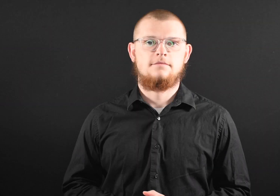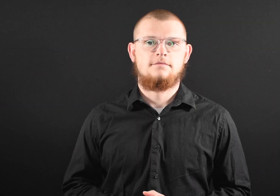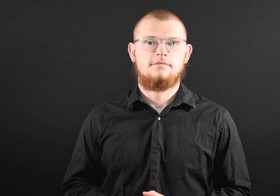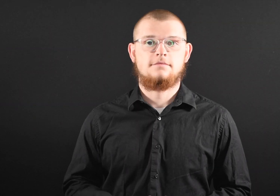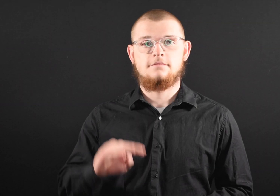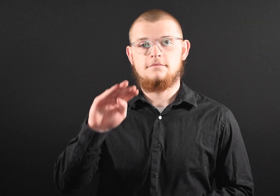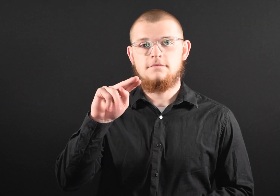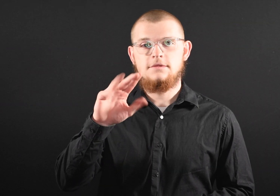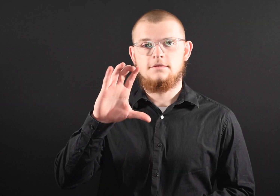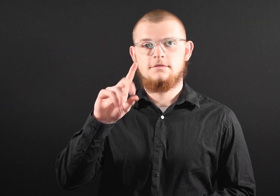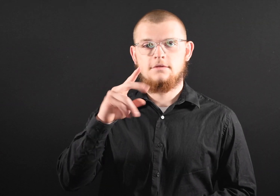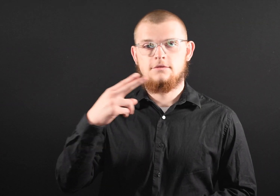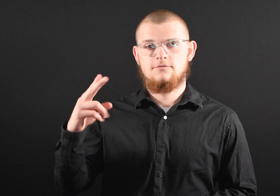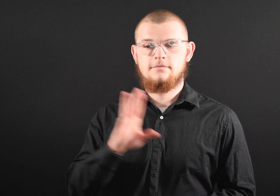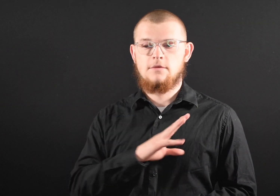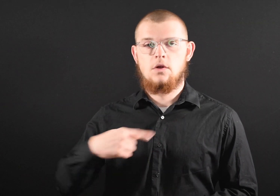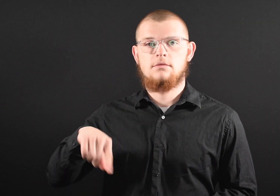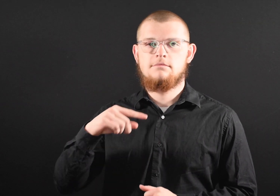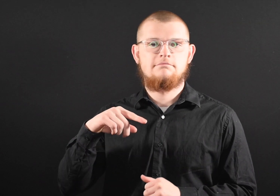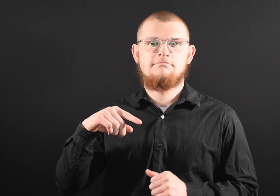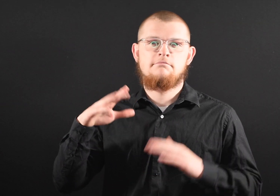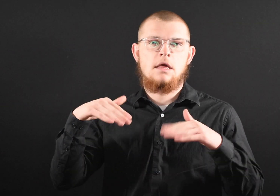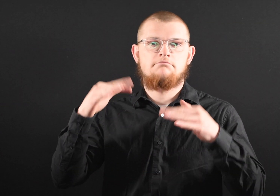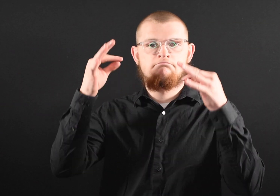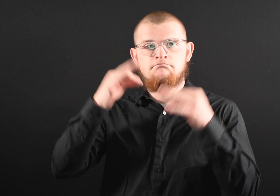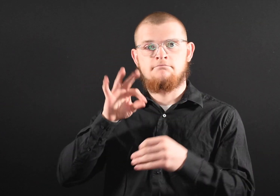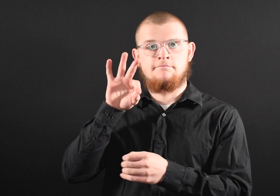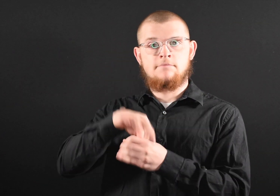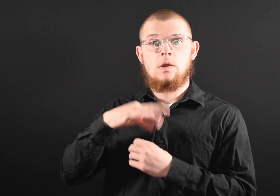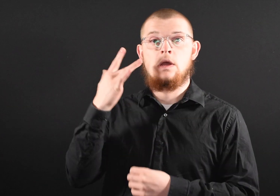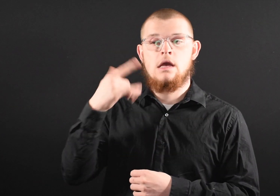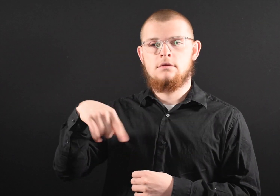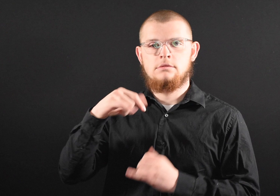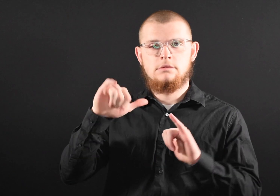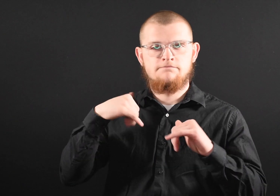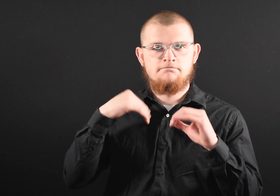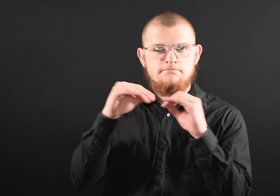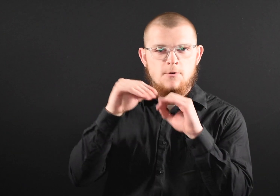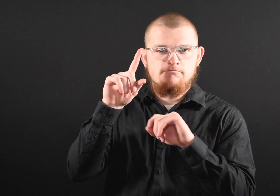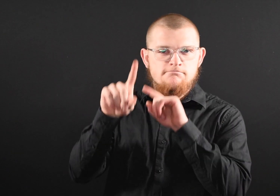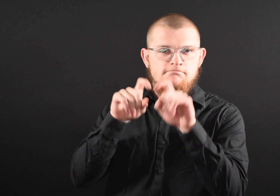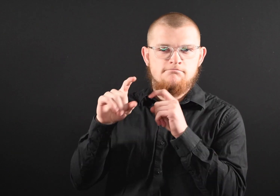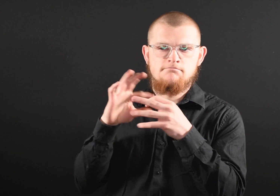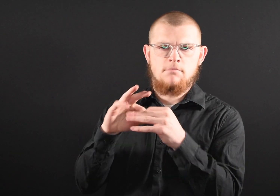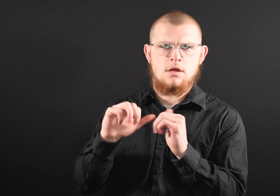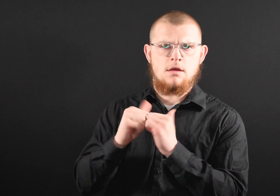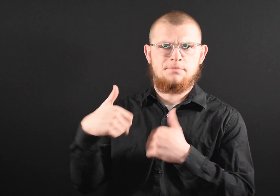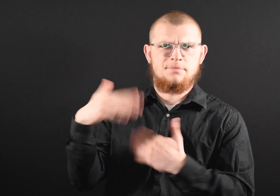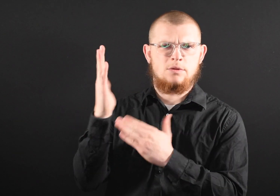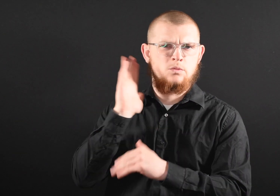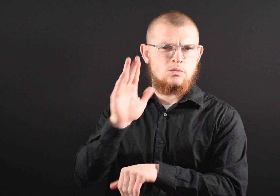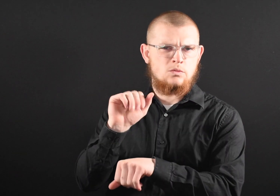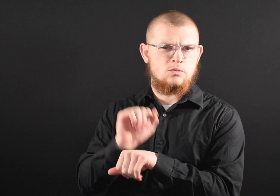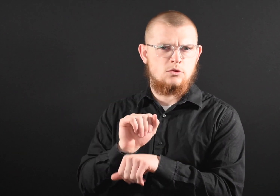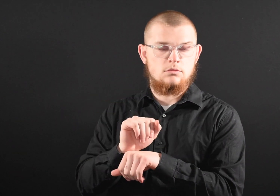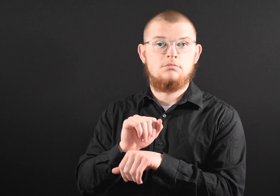MNCDHH’s board decided not to vote on this as the board has several questions about how this would work.